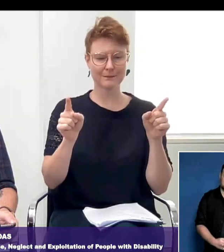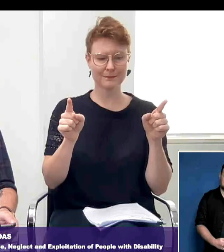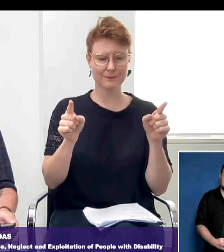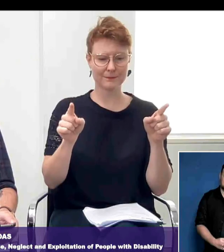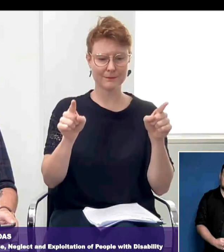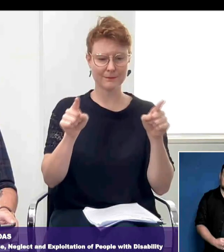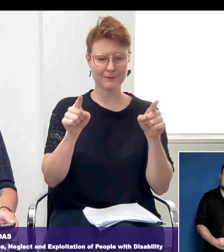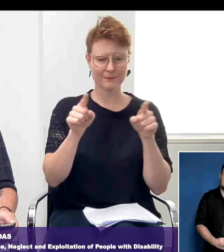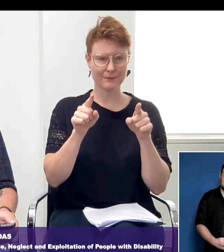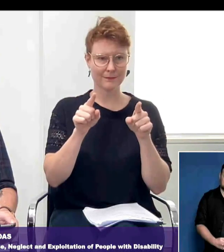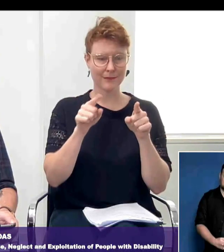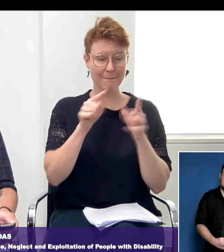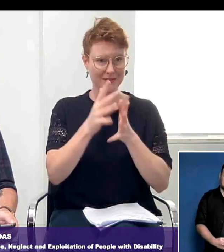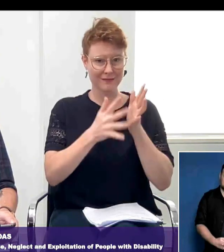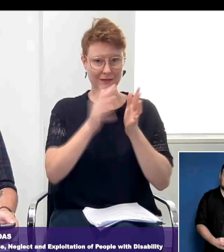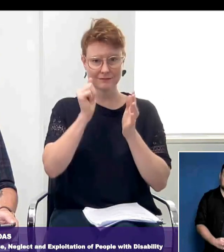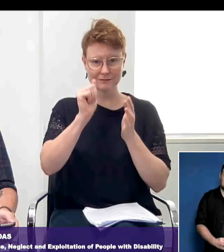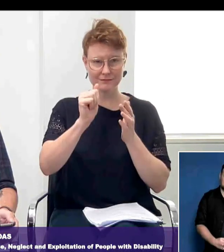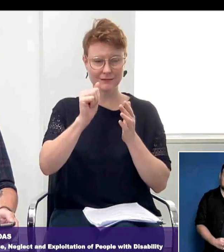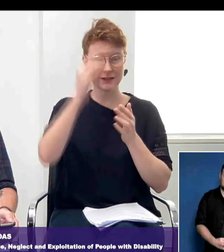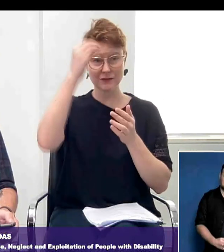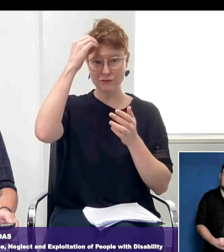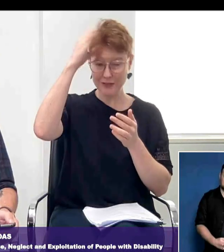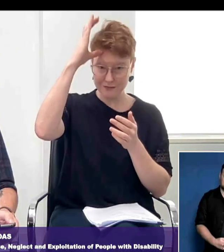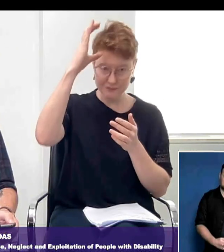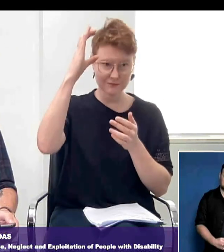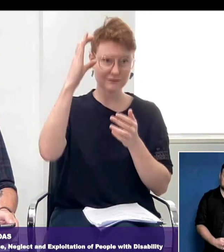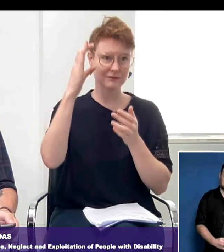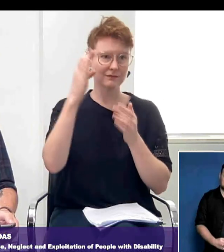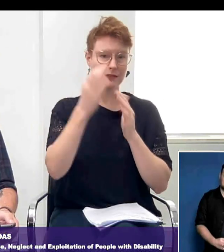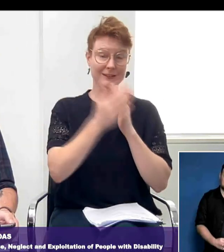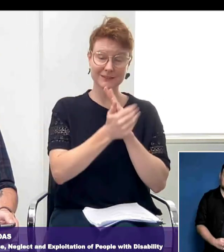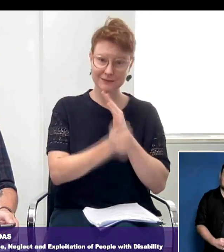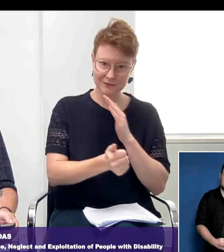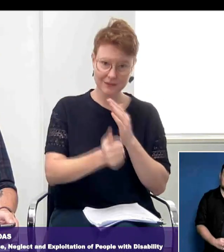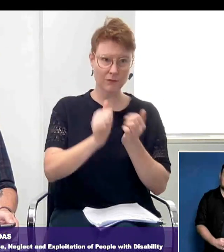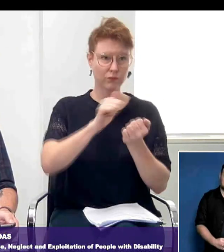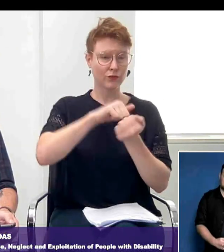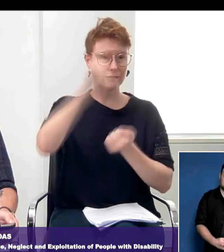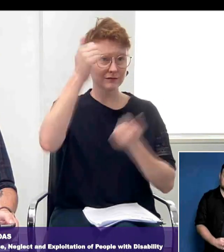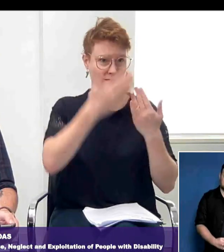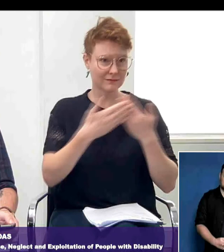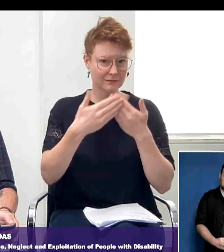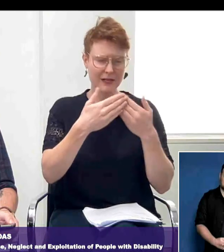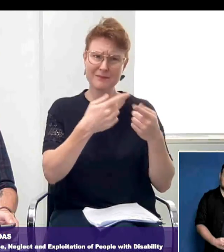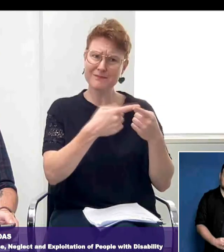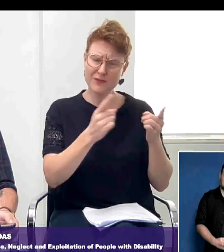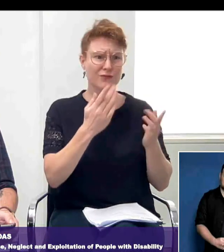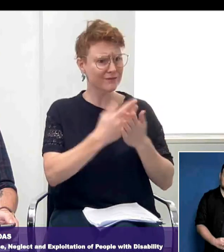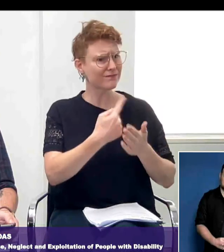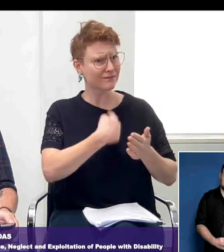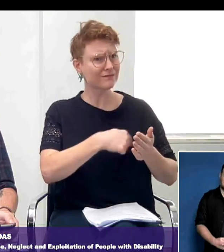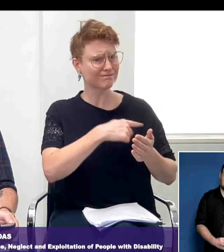ambitions. What that means is that their knowledge, their skill sets, their level of